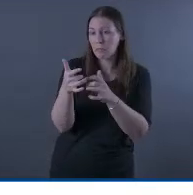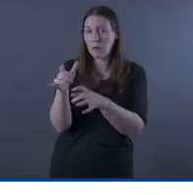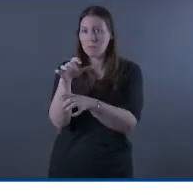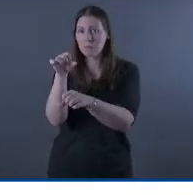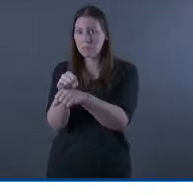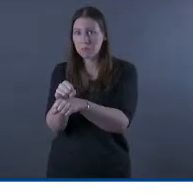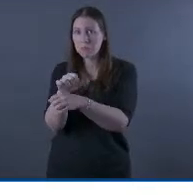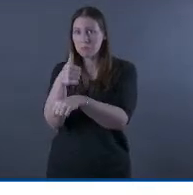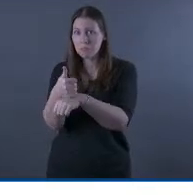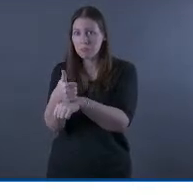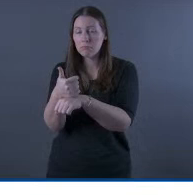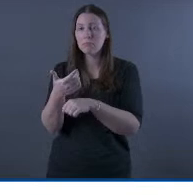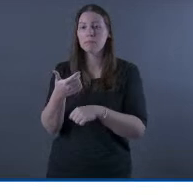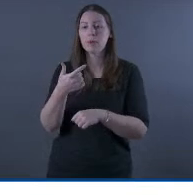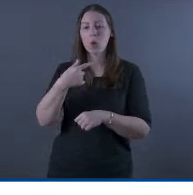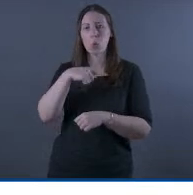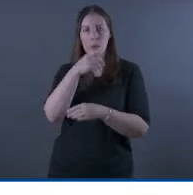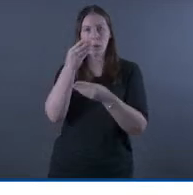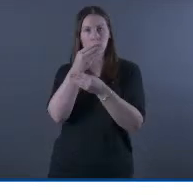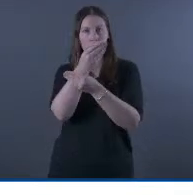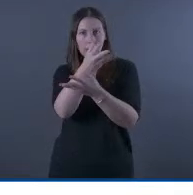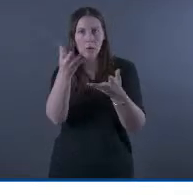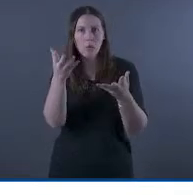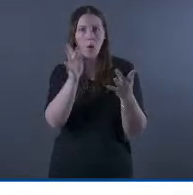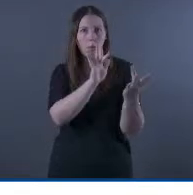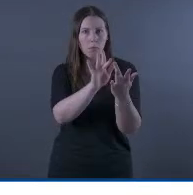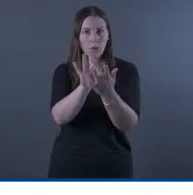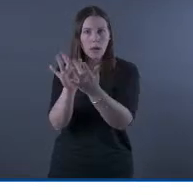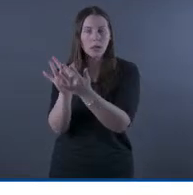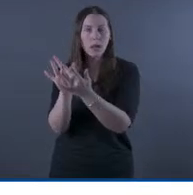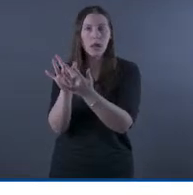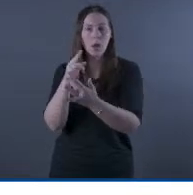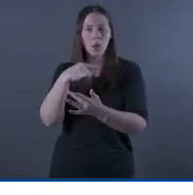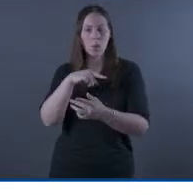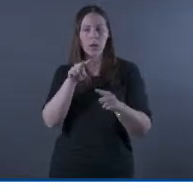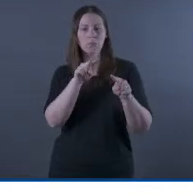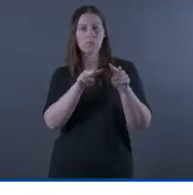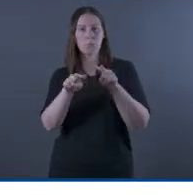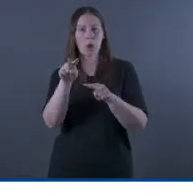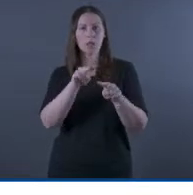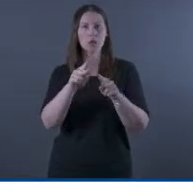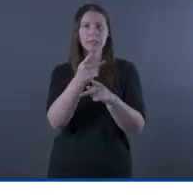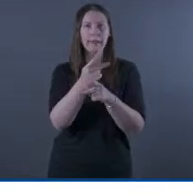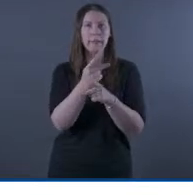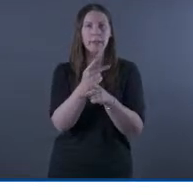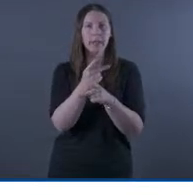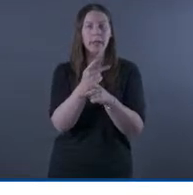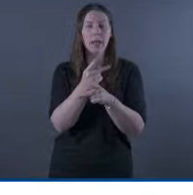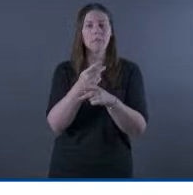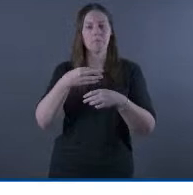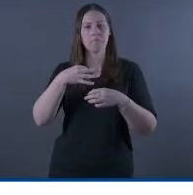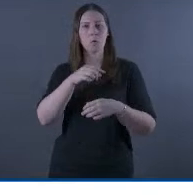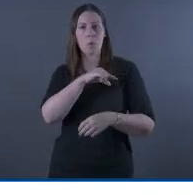We are keeping track of all the eligible populations and are running reports to identify folks